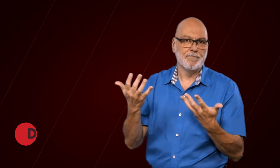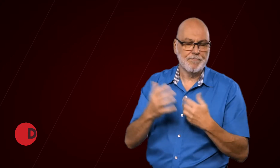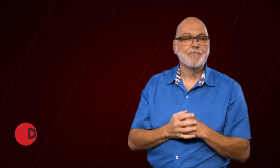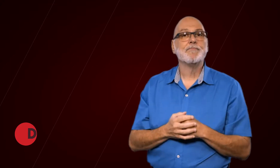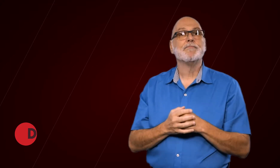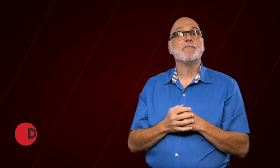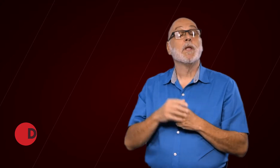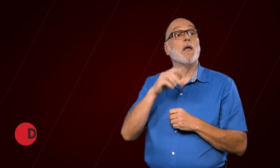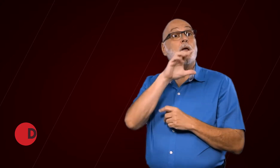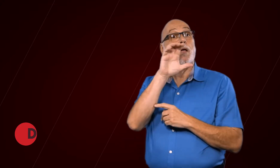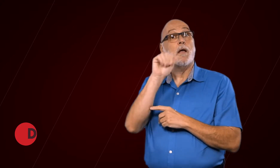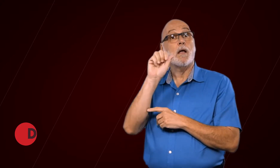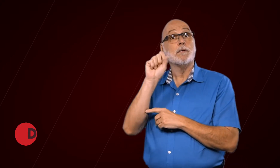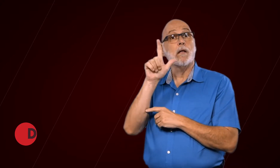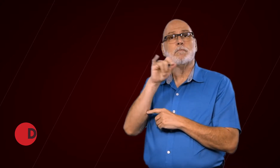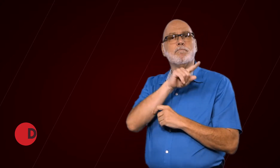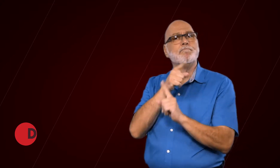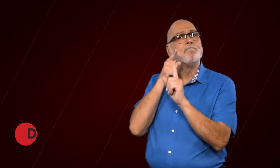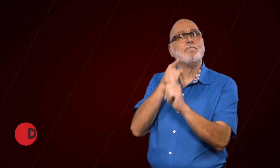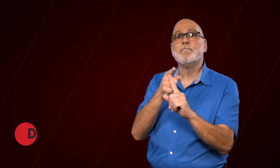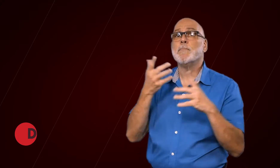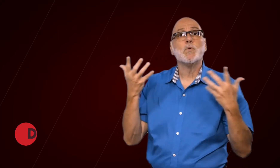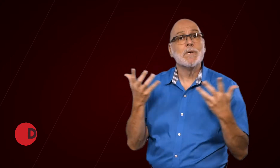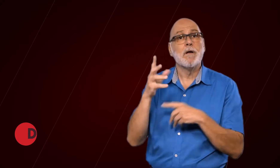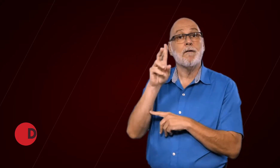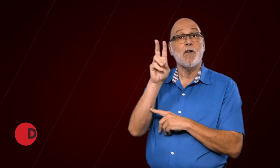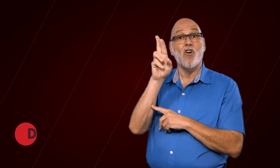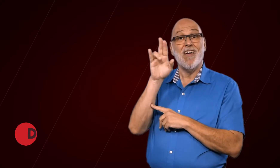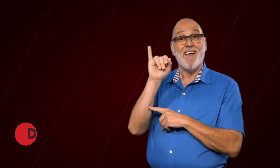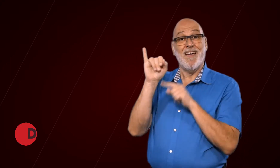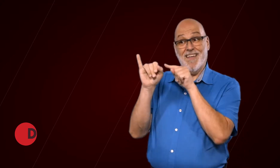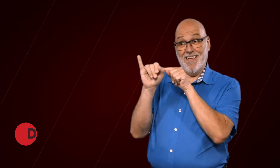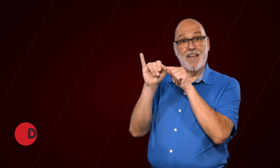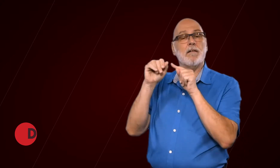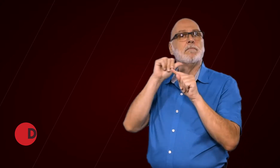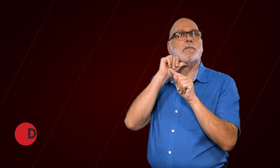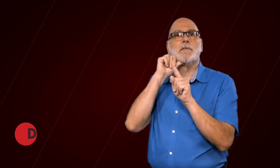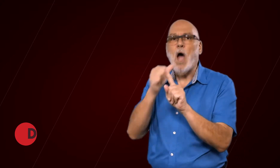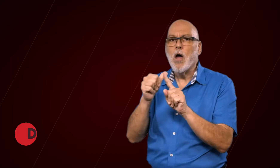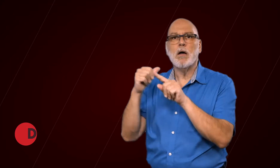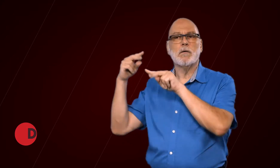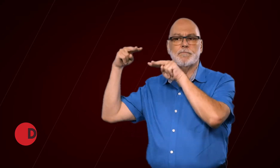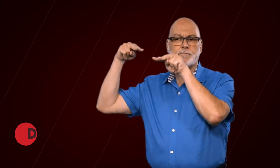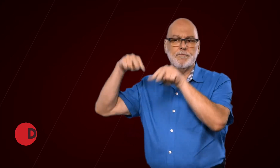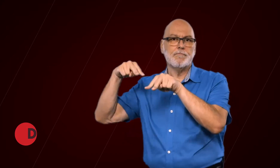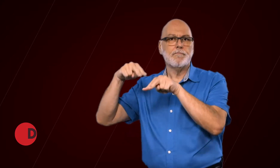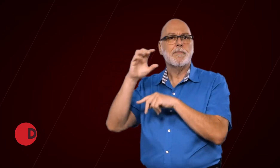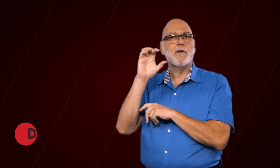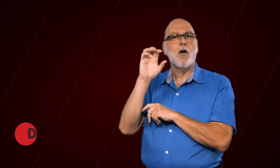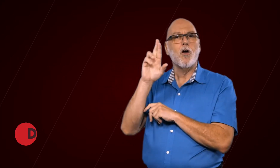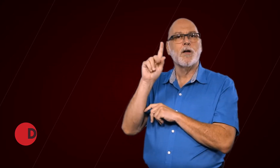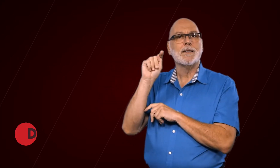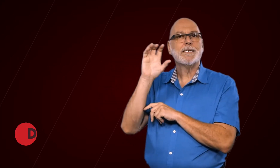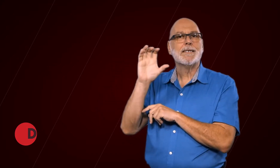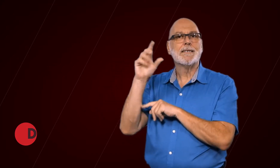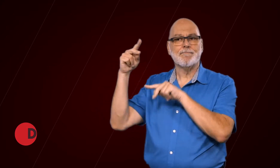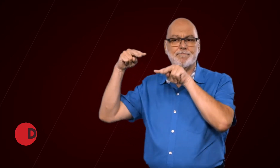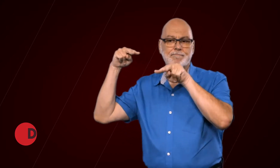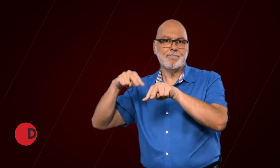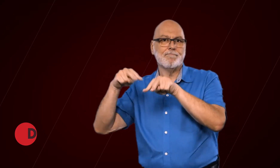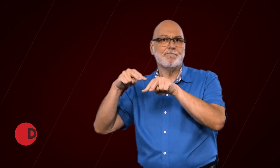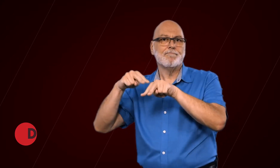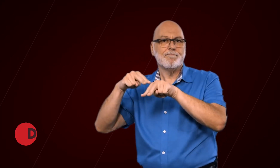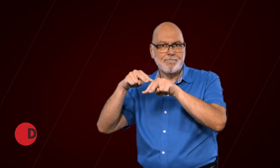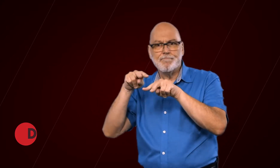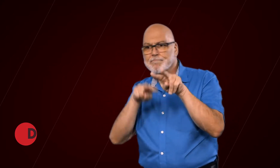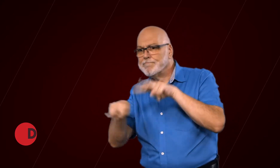CASLI points out that VRI services are not regulated by CRTC or